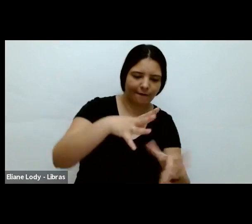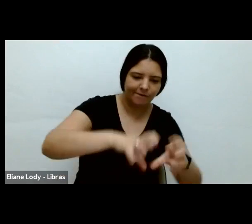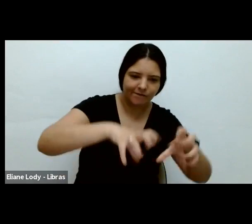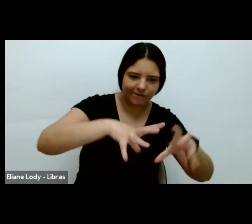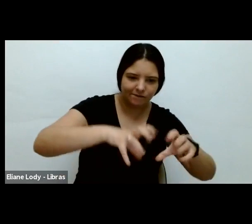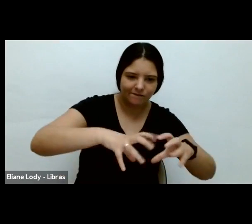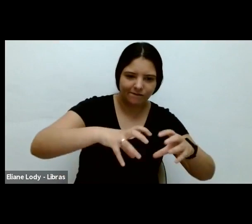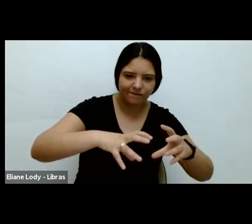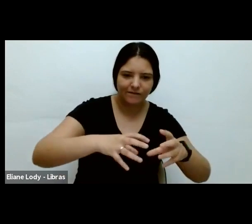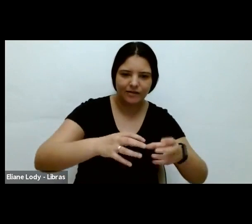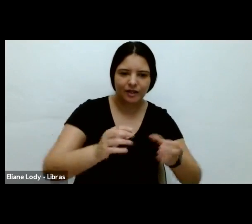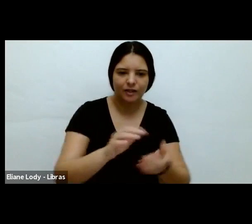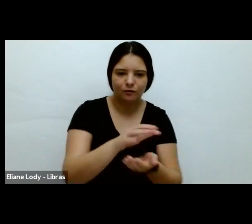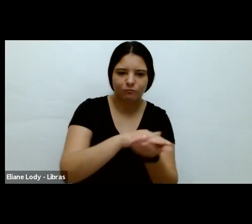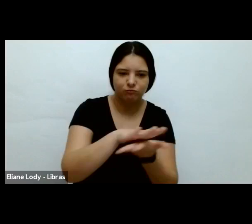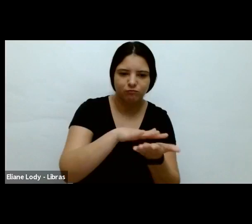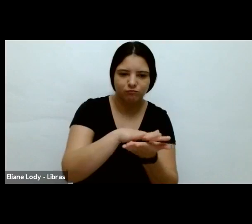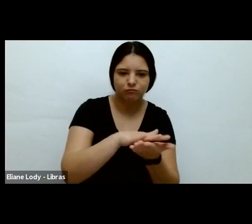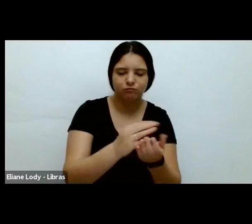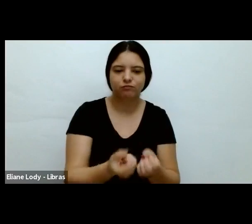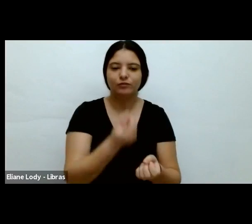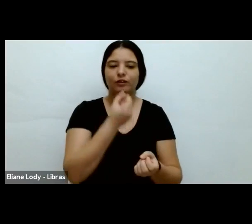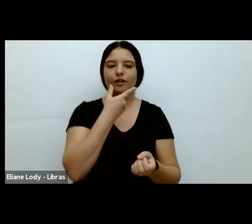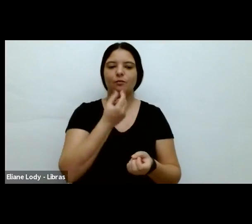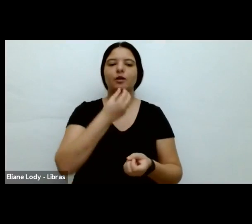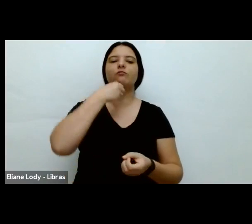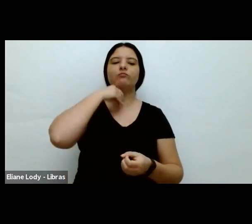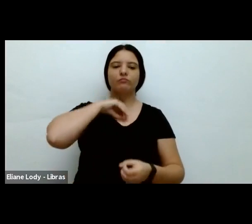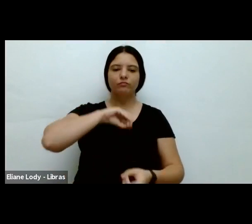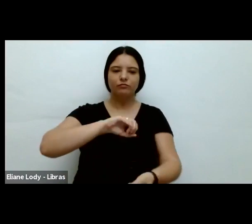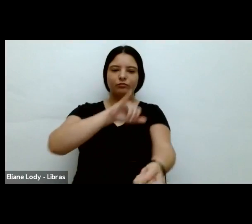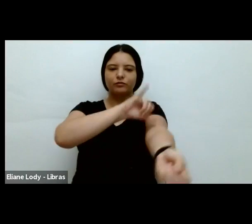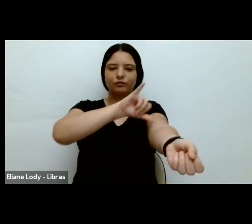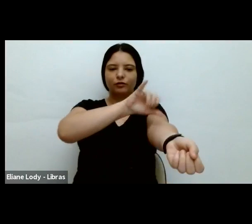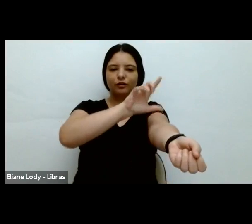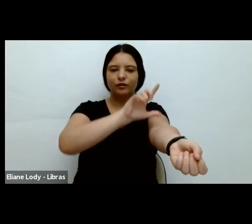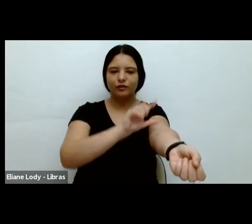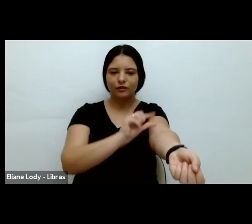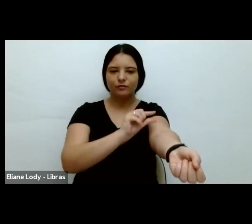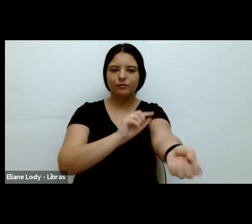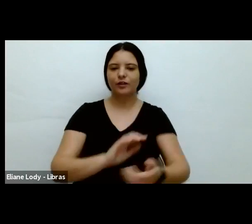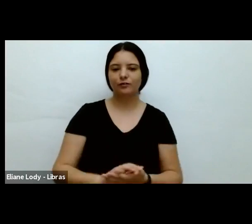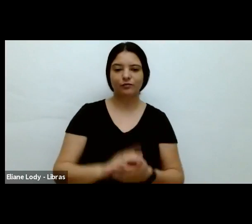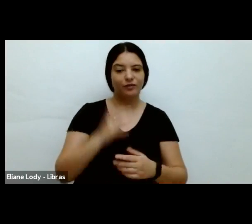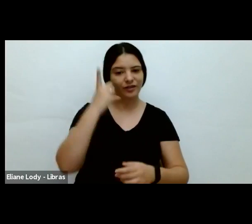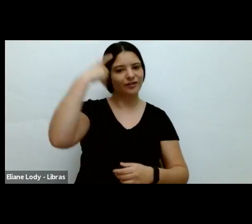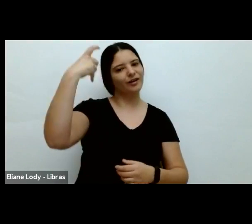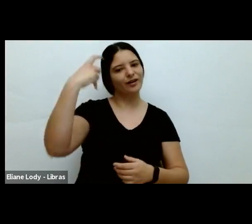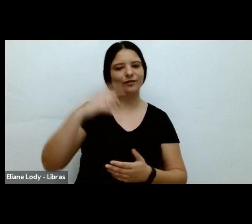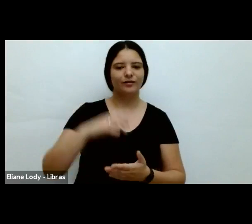all with the raw material. costs contacted with the Pro contacted with the Professors in the university Hospital in the university Hospital, who had in the University Hospital, who